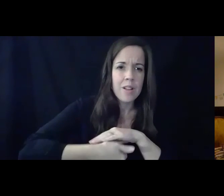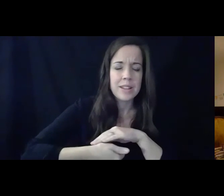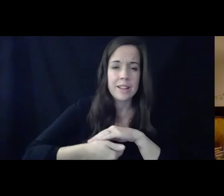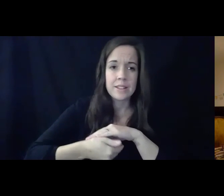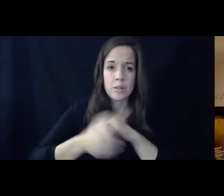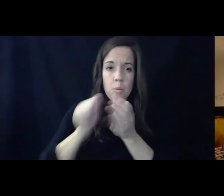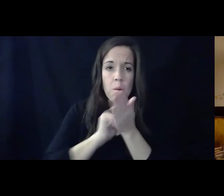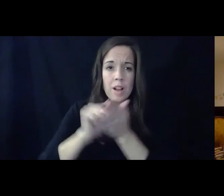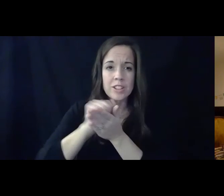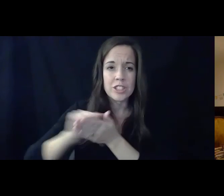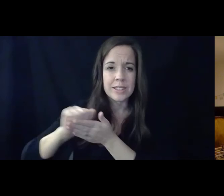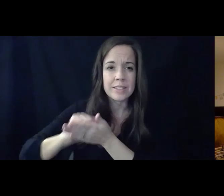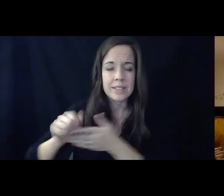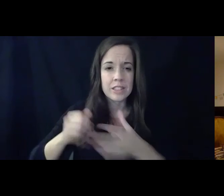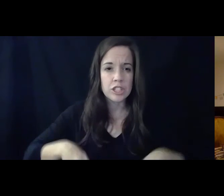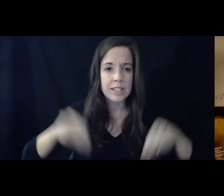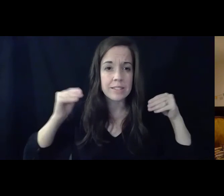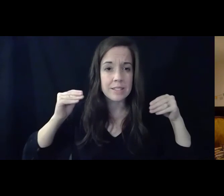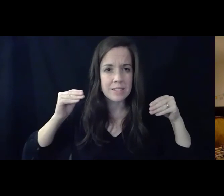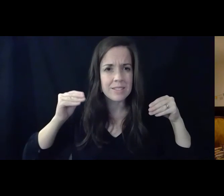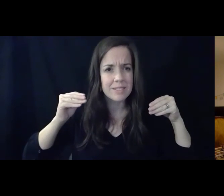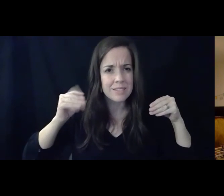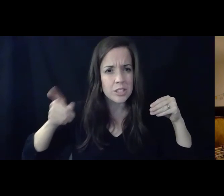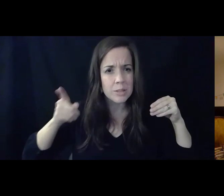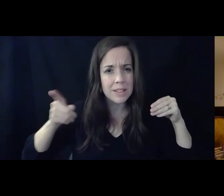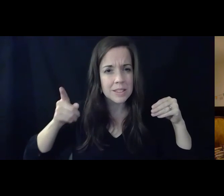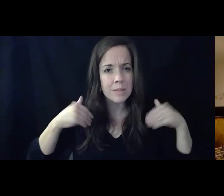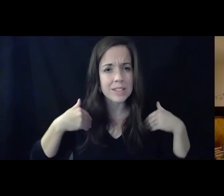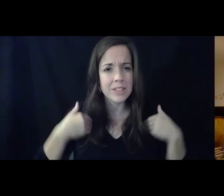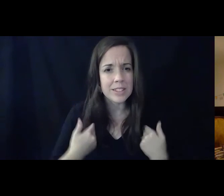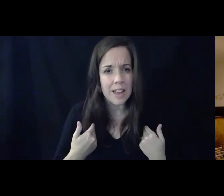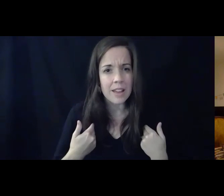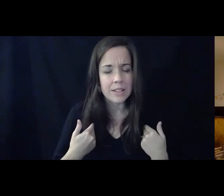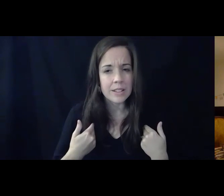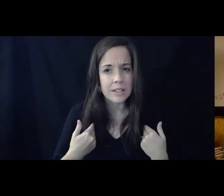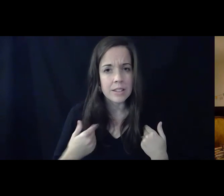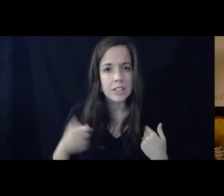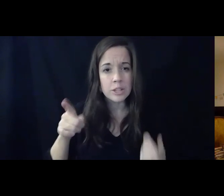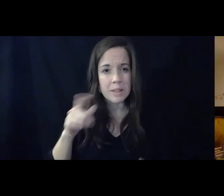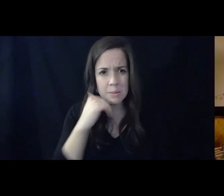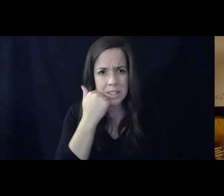She must have been very tired. She must have been ashamed, waking again